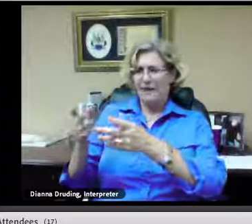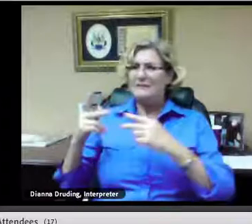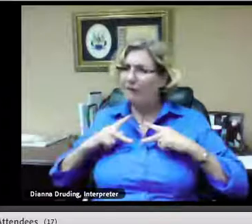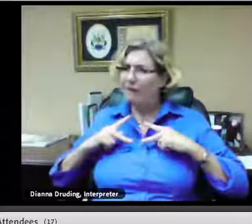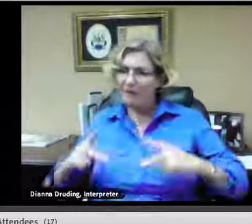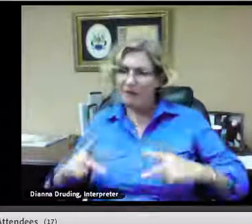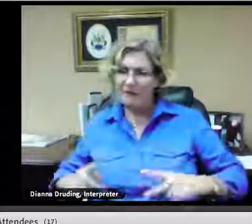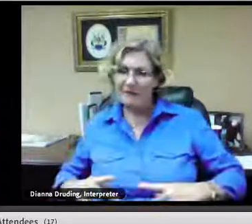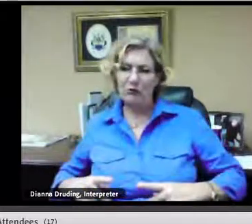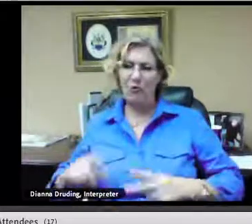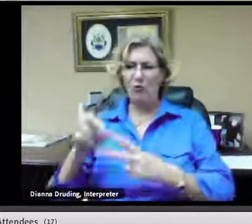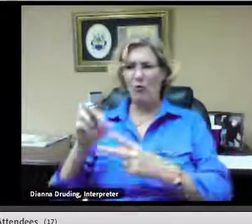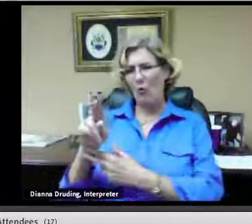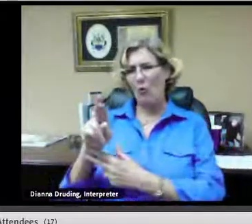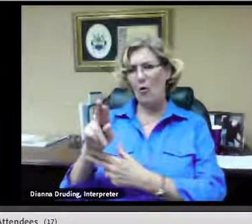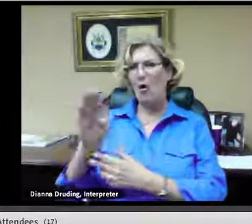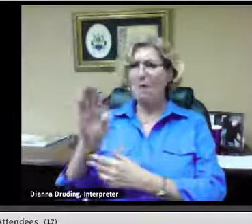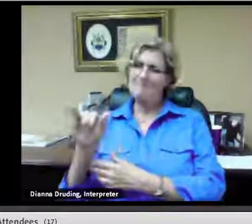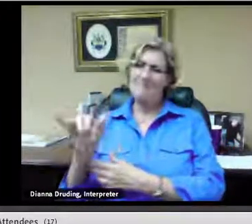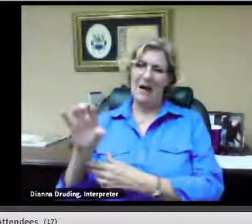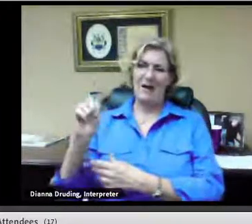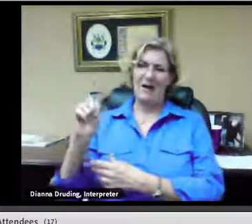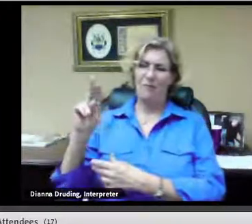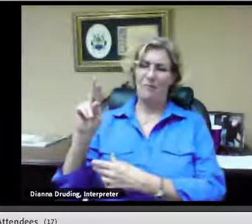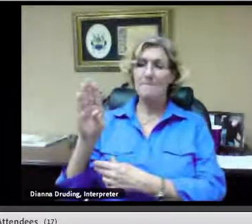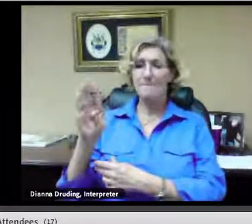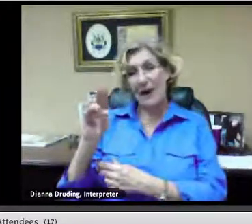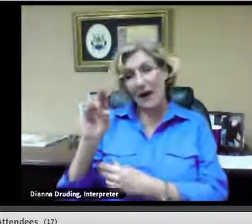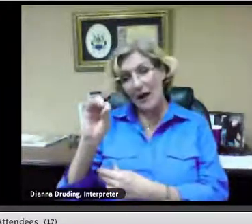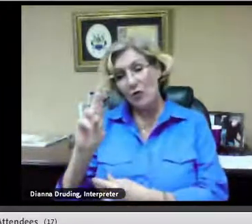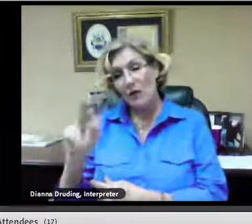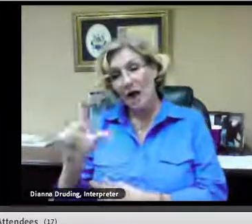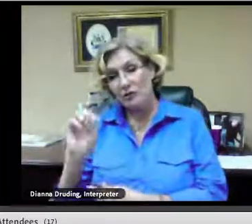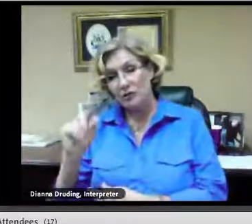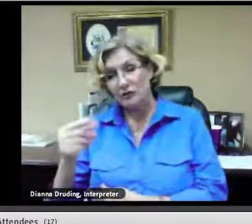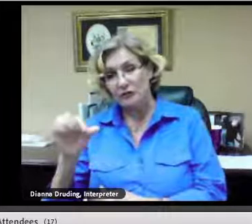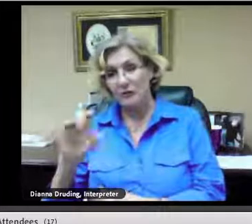or should we even try to cure a disability? Okay? I have to --